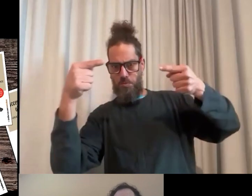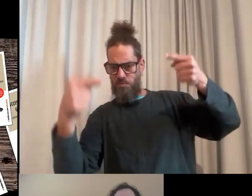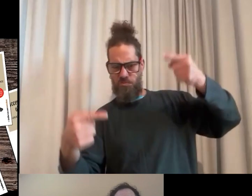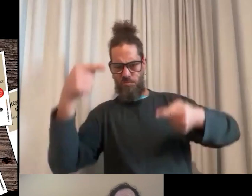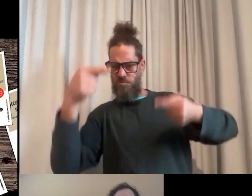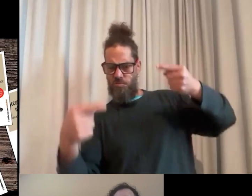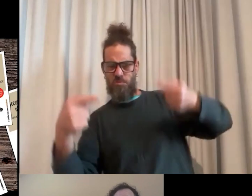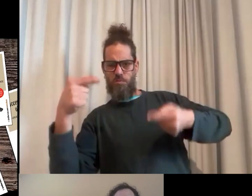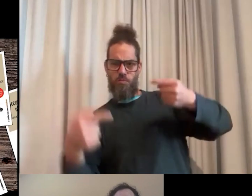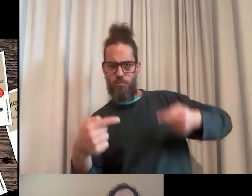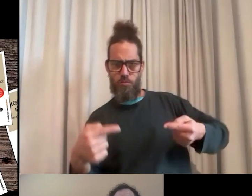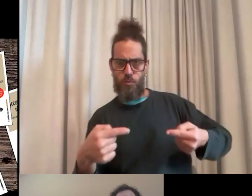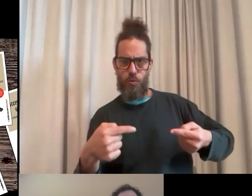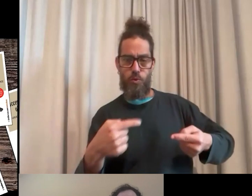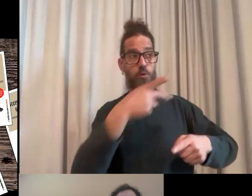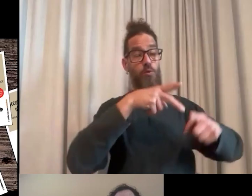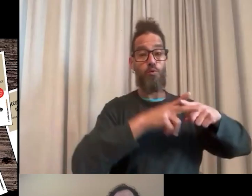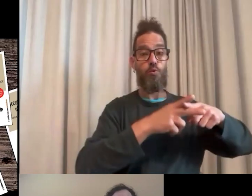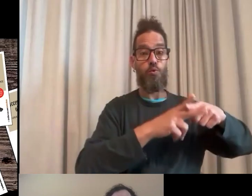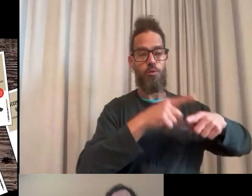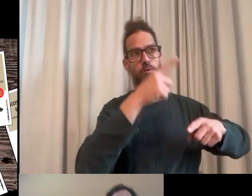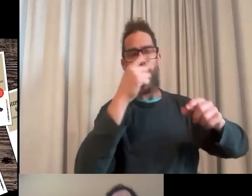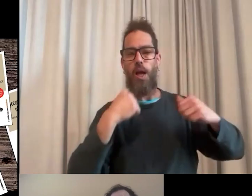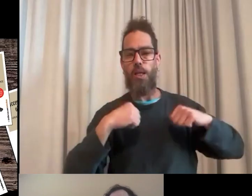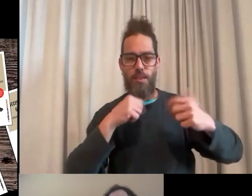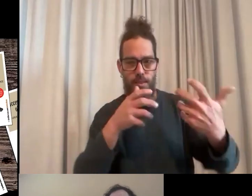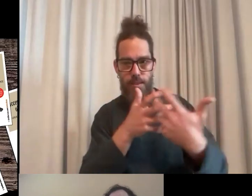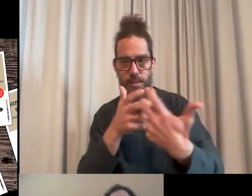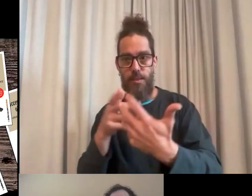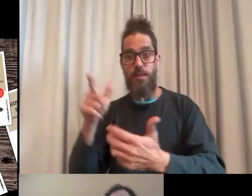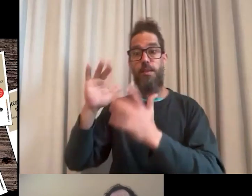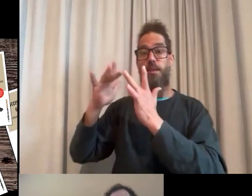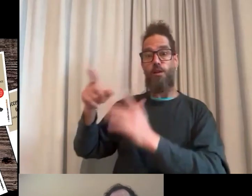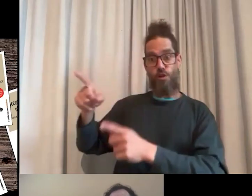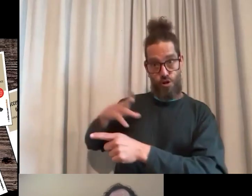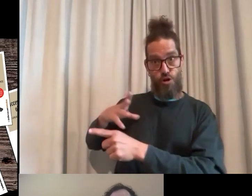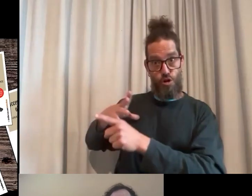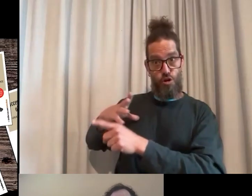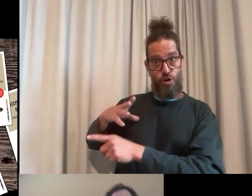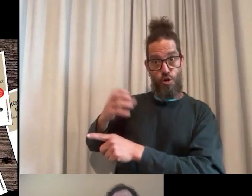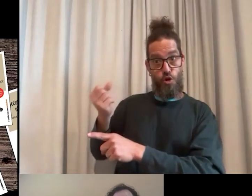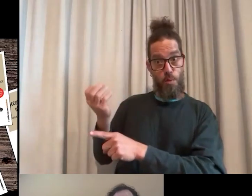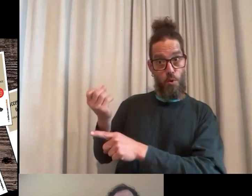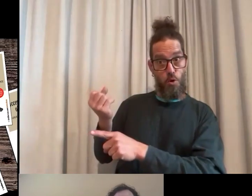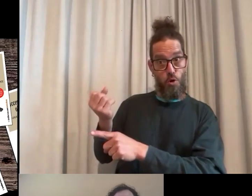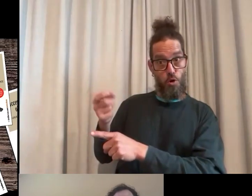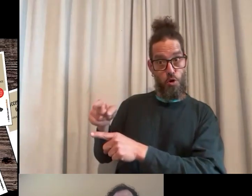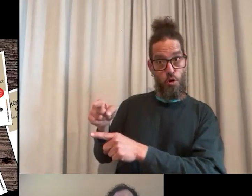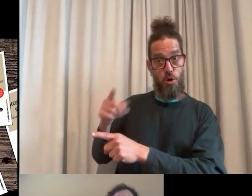And it gives us a way of saying, yes, this website or this app or this instructional design course, or we can apply the ICT Standard to all kinds of things